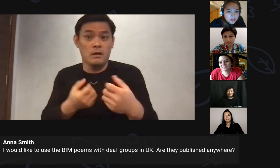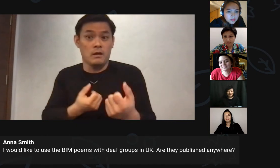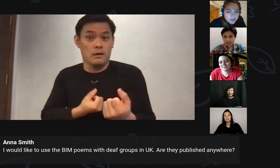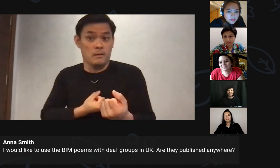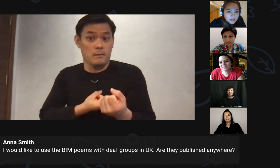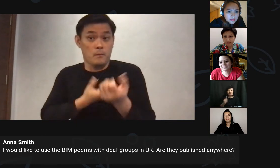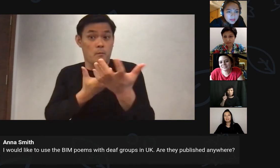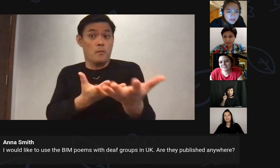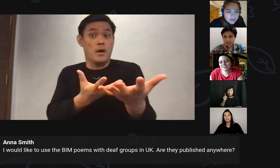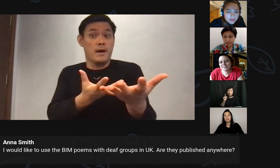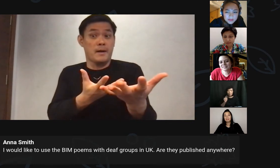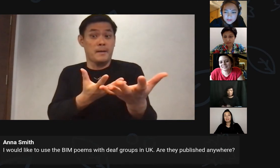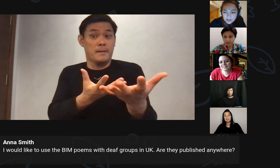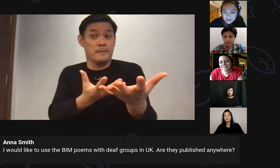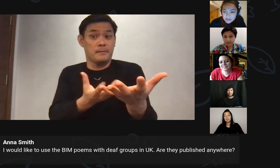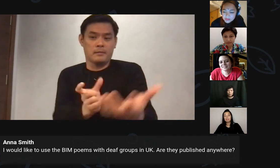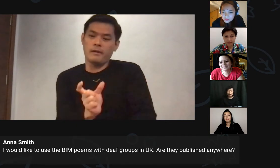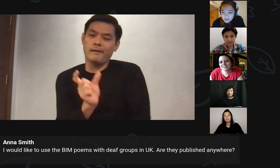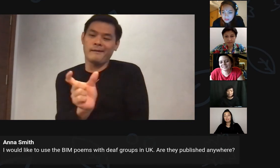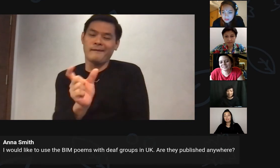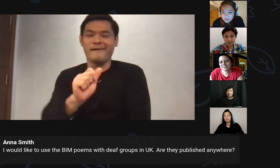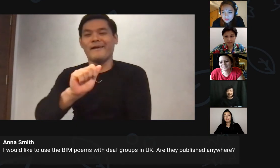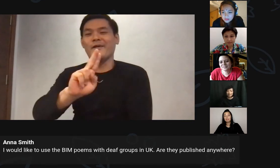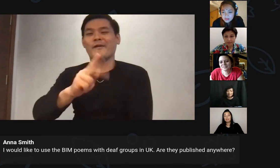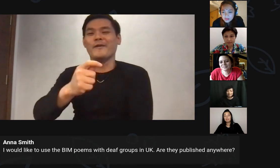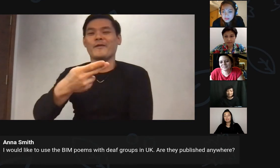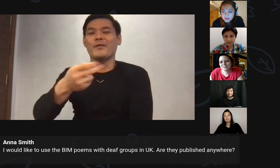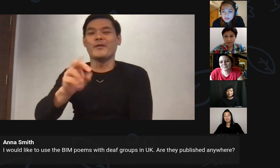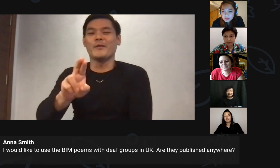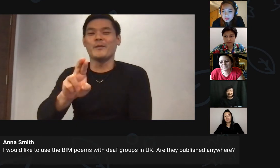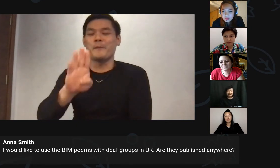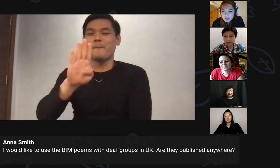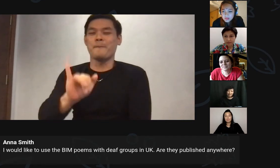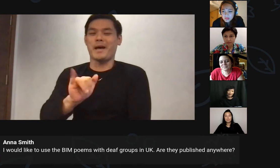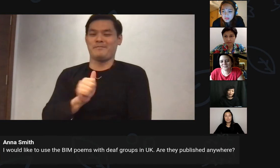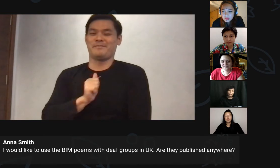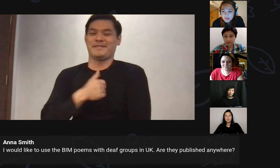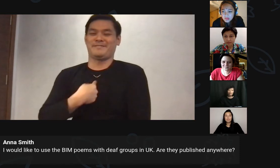Yeah, there’s one problem. When we express it, yeah, we